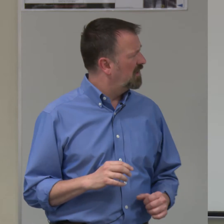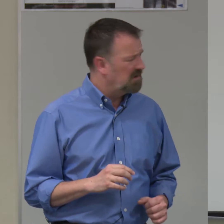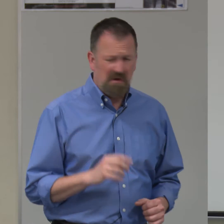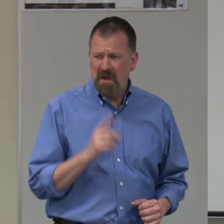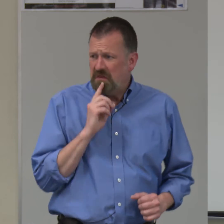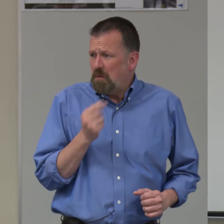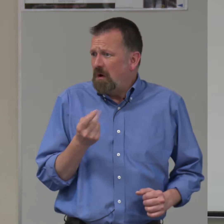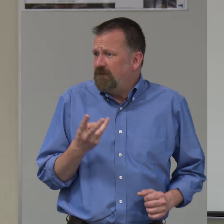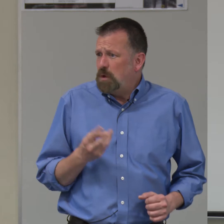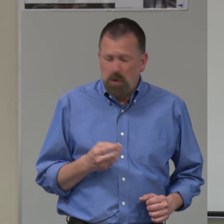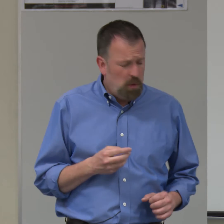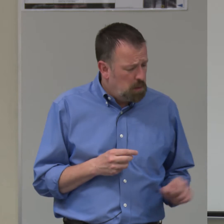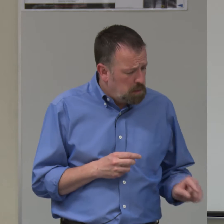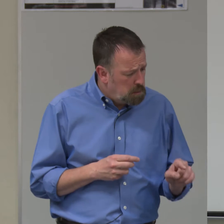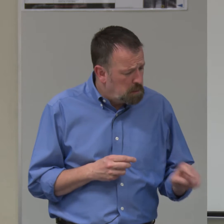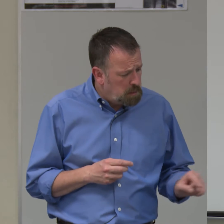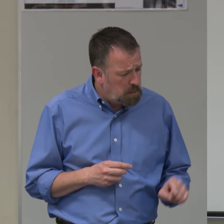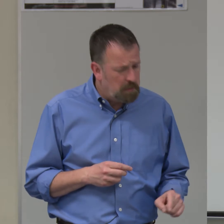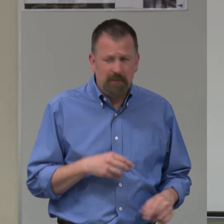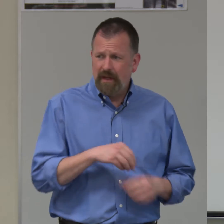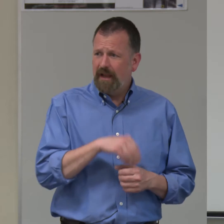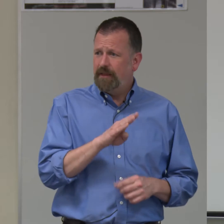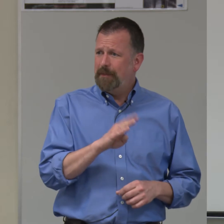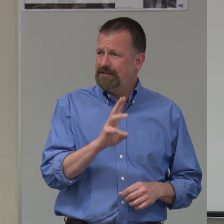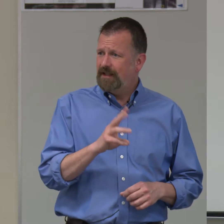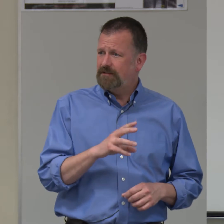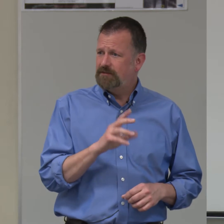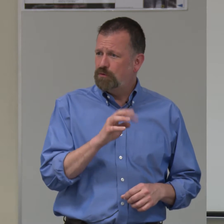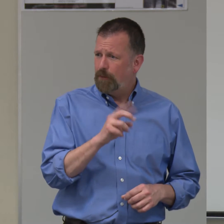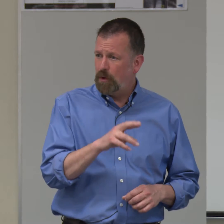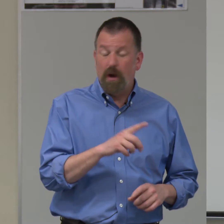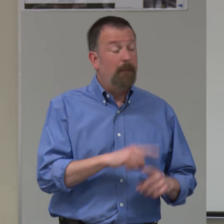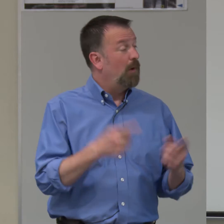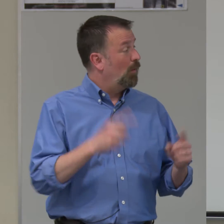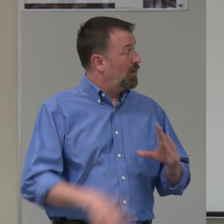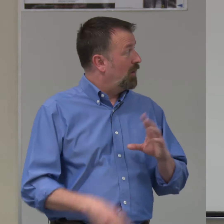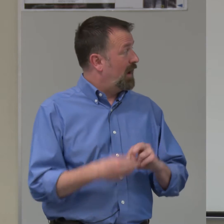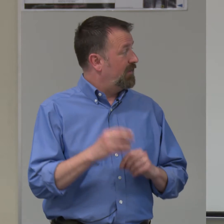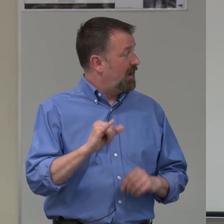There are some in the B16 tumor, but when you add this IL-2 growth factor,